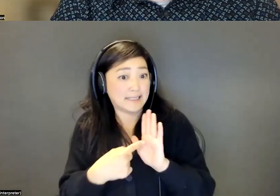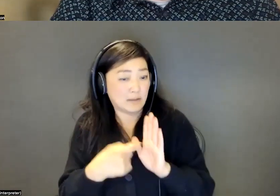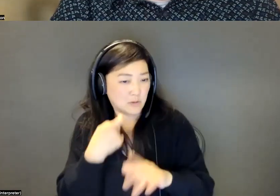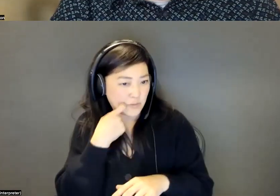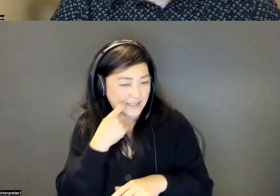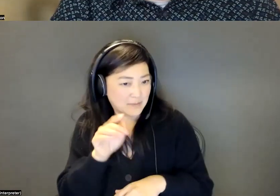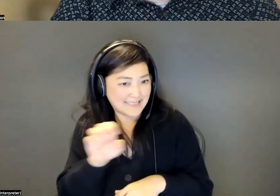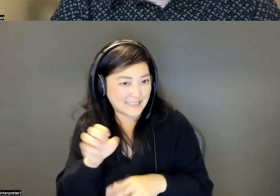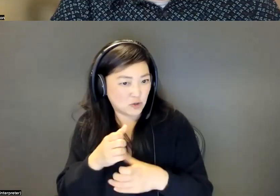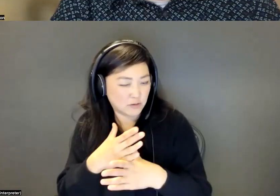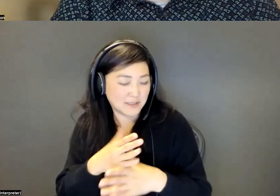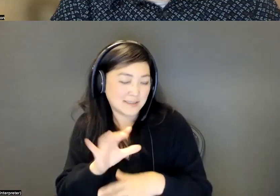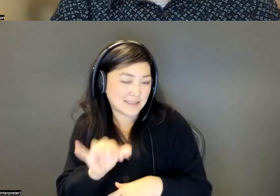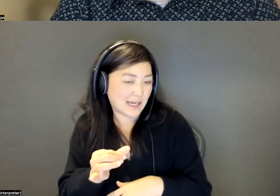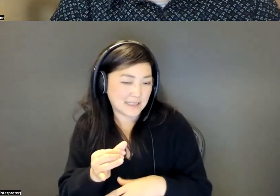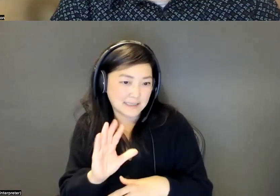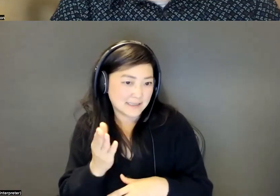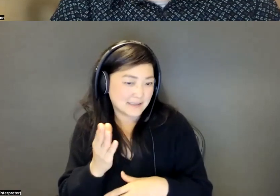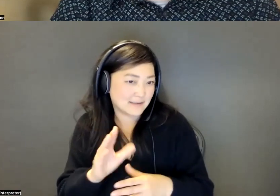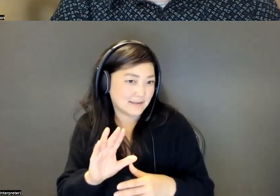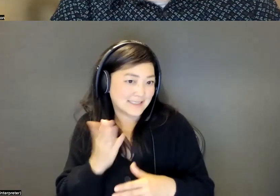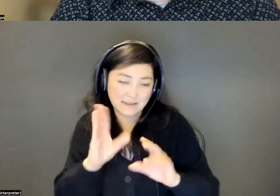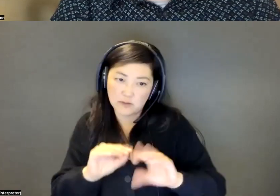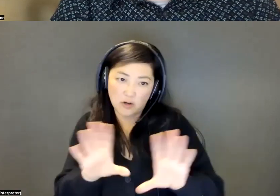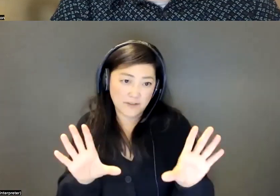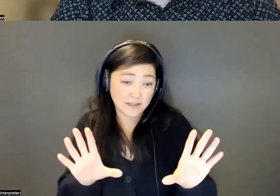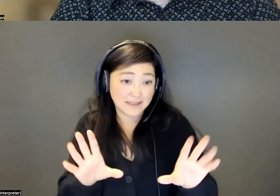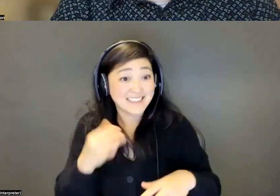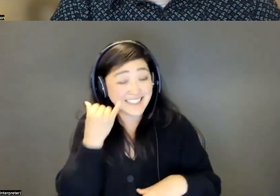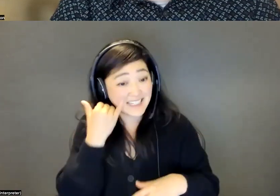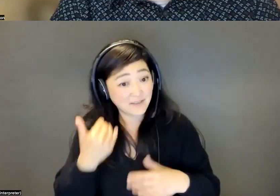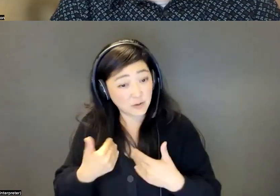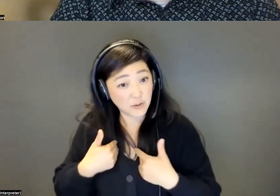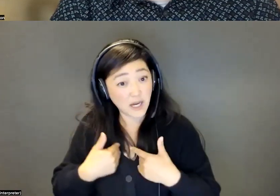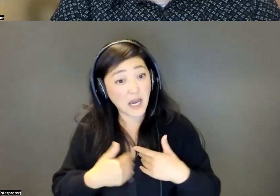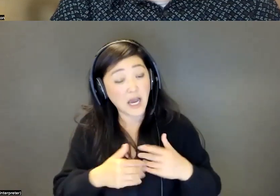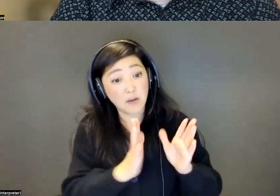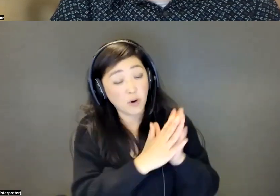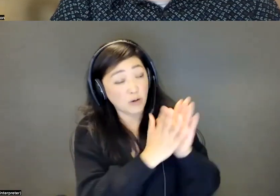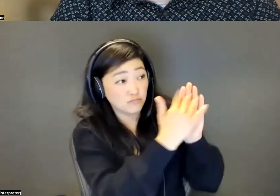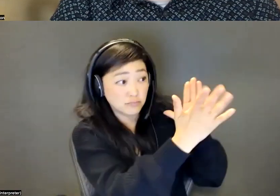If you had a set of bookshelves that said the Cold War, and all things about the Cold War,